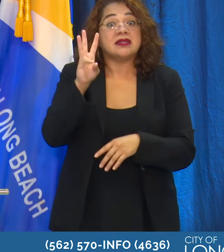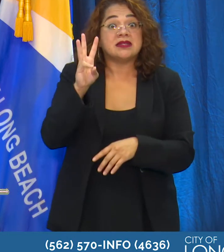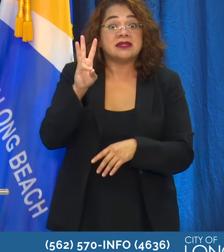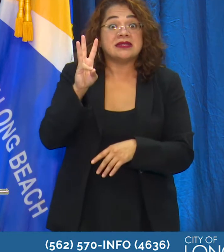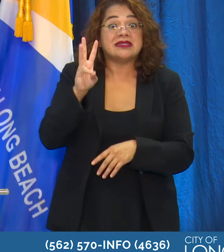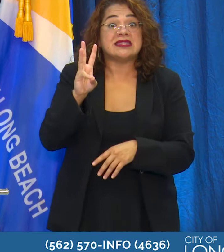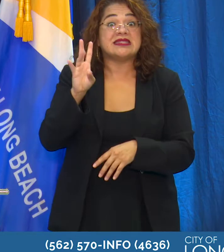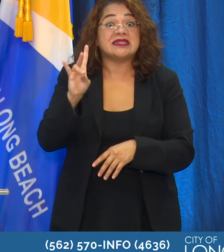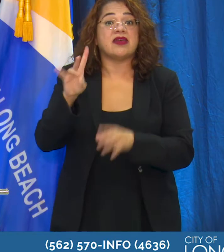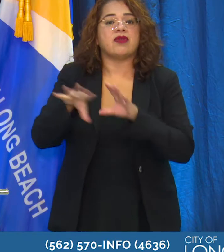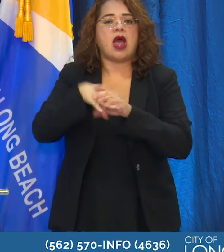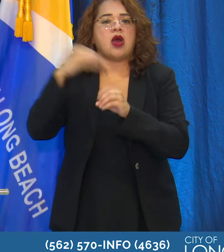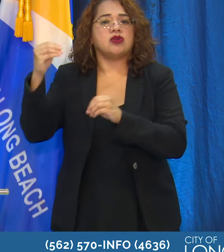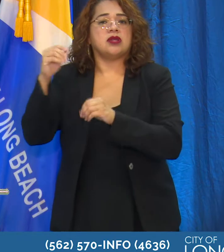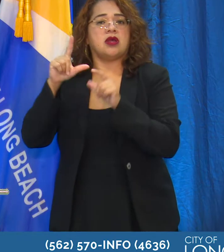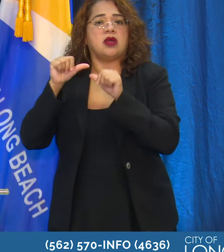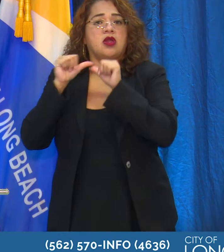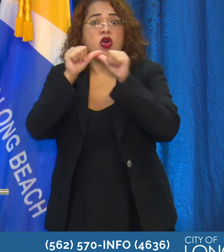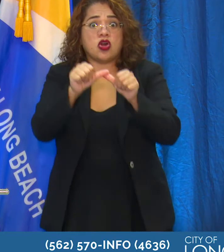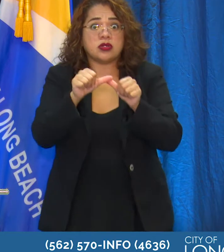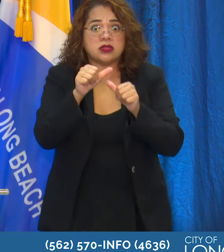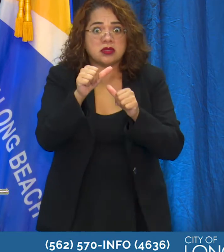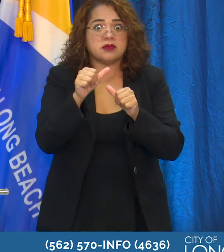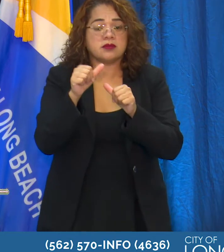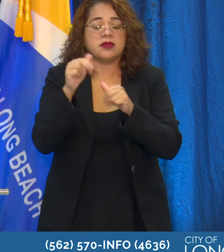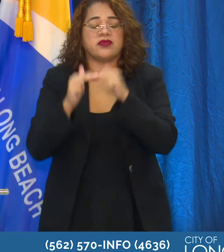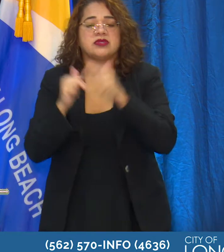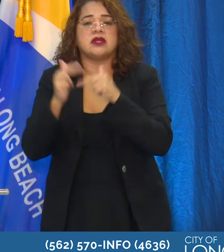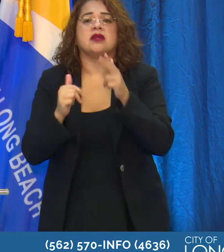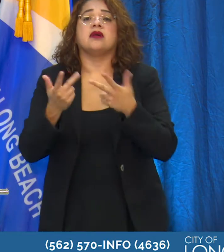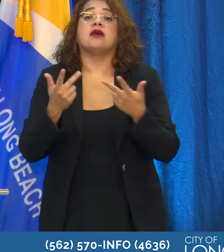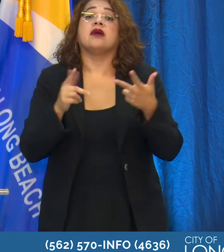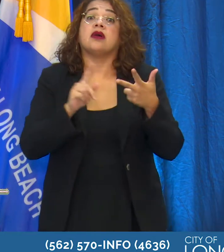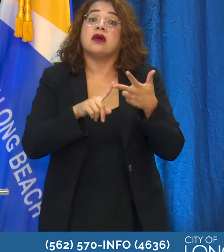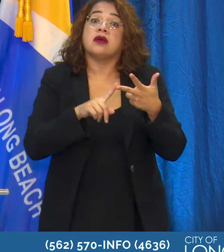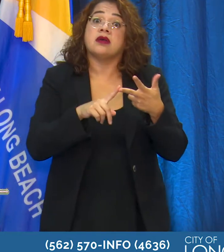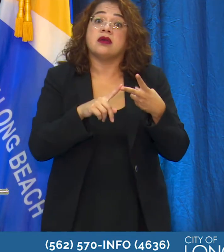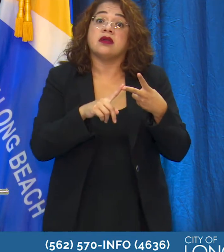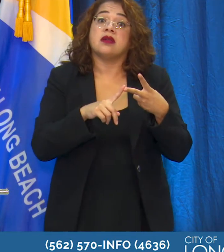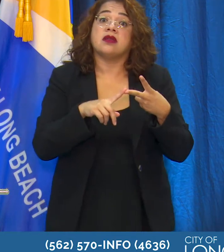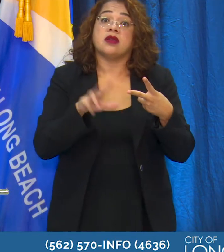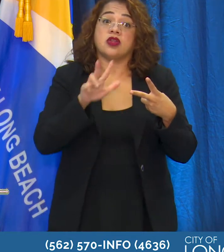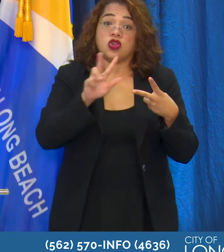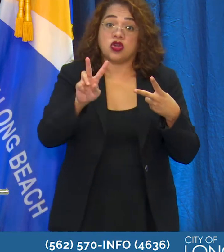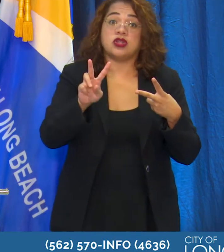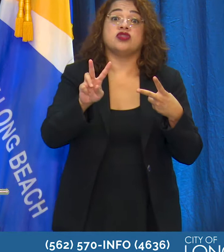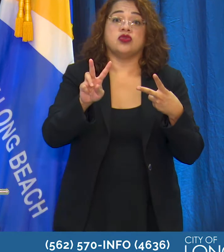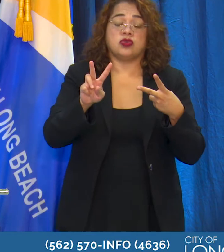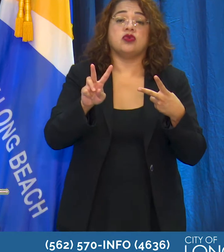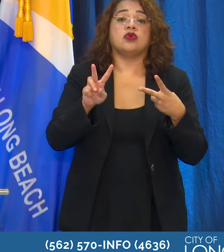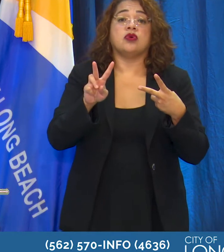6 of our residents have been under the age of 50 and another 32 between the ages of 50 and 65.